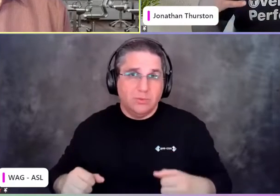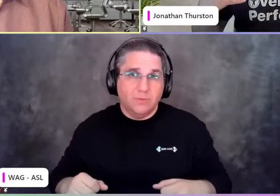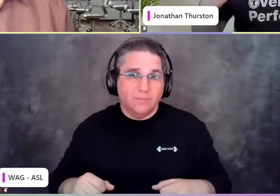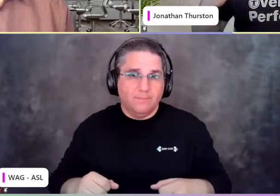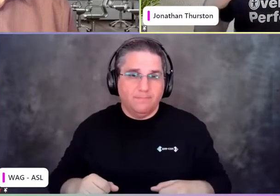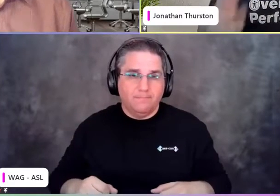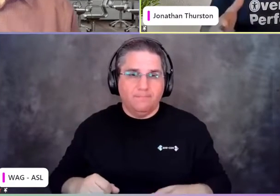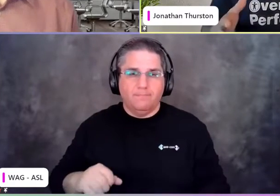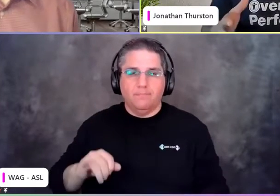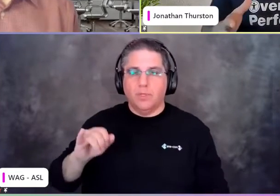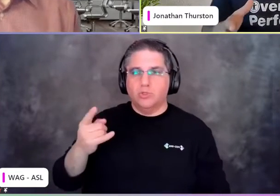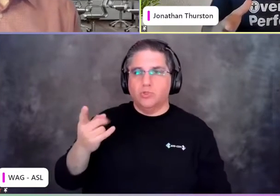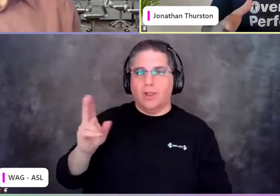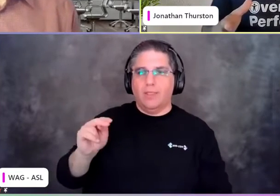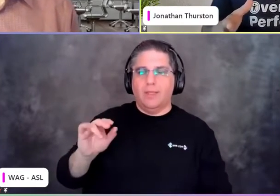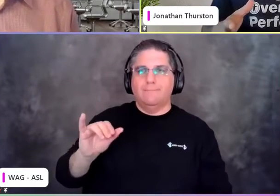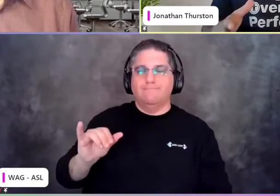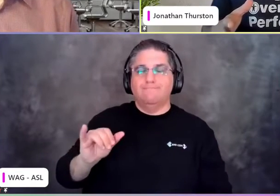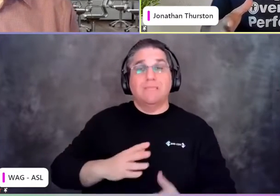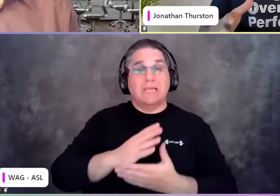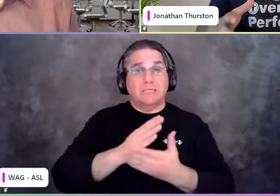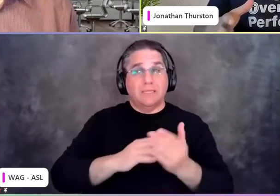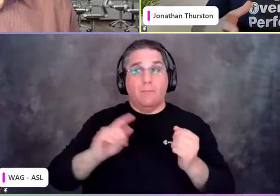for a good use of application for these maturity model